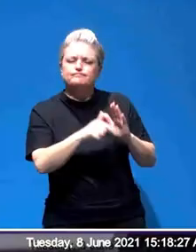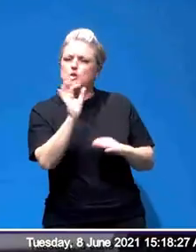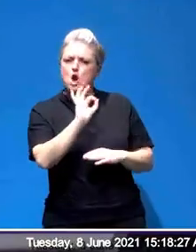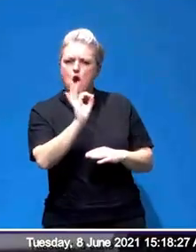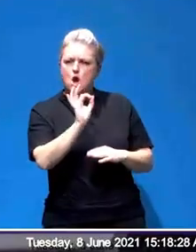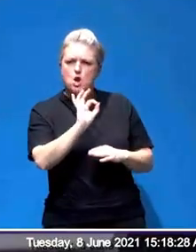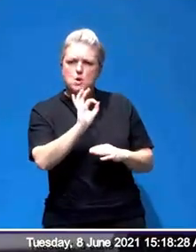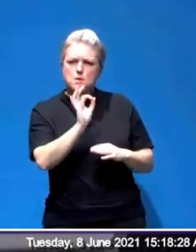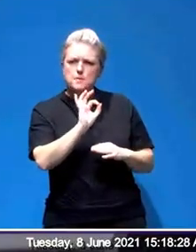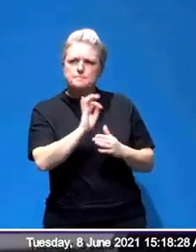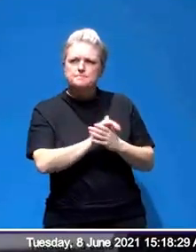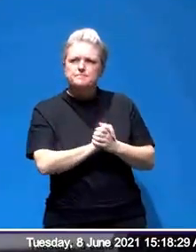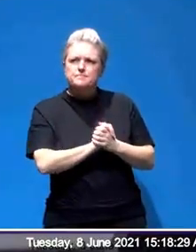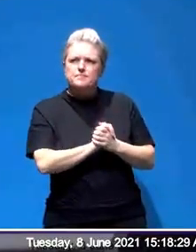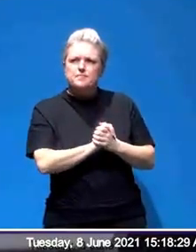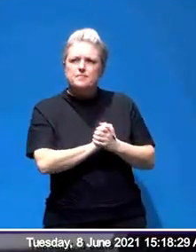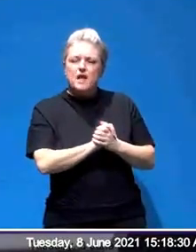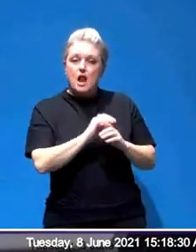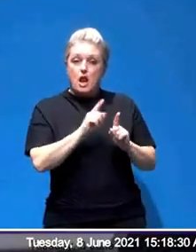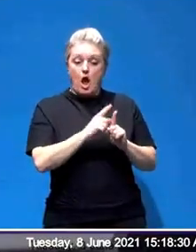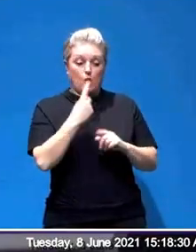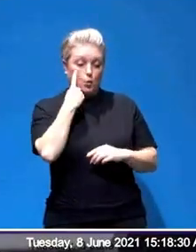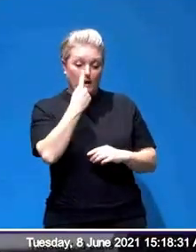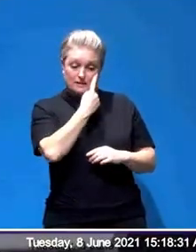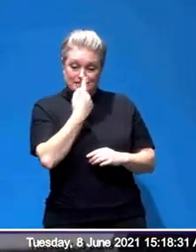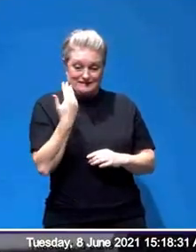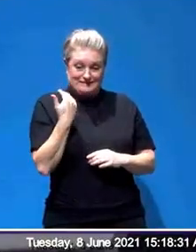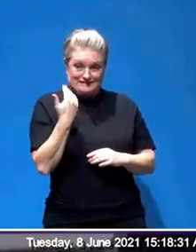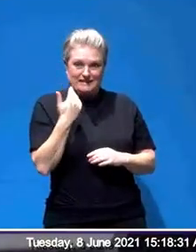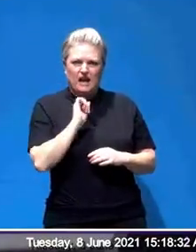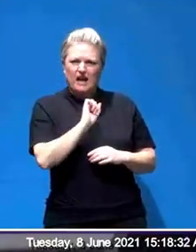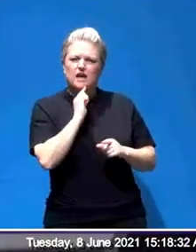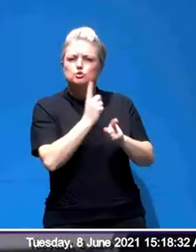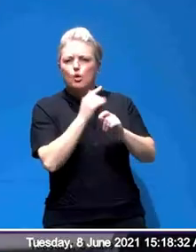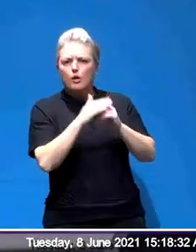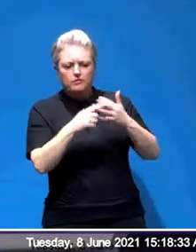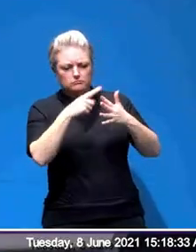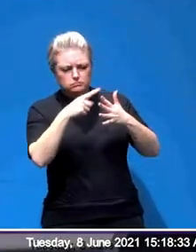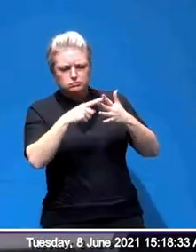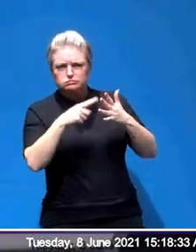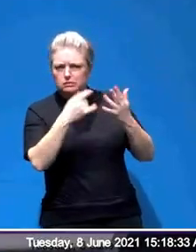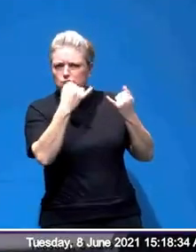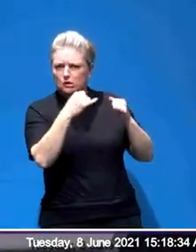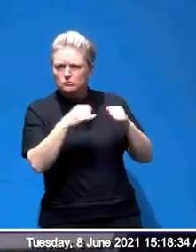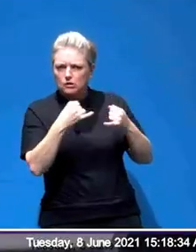But just a general feeling of compatibility issues with clients,